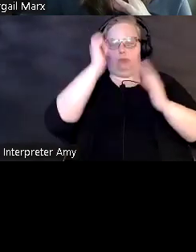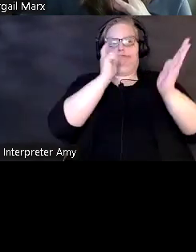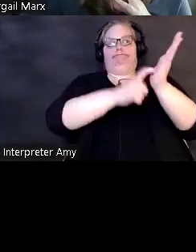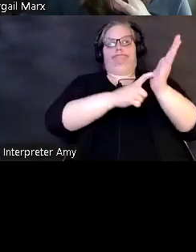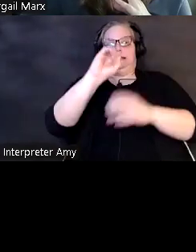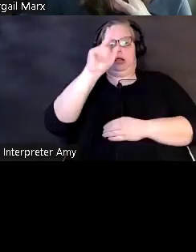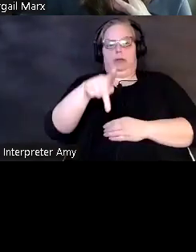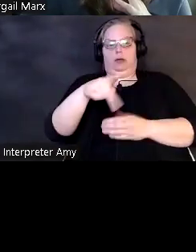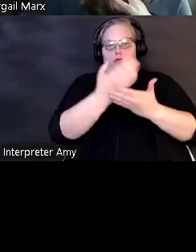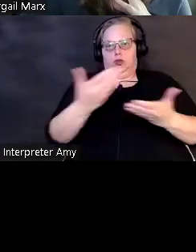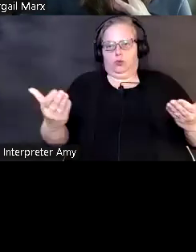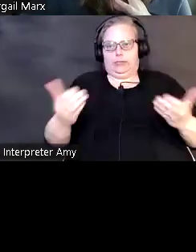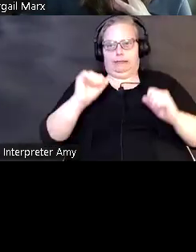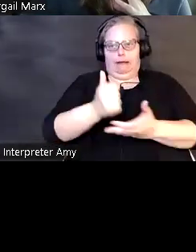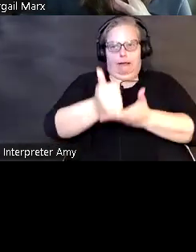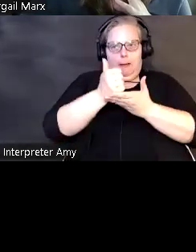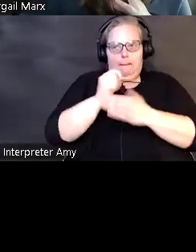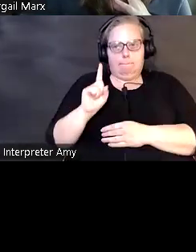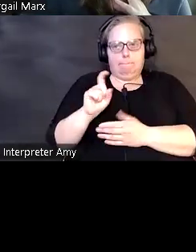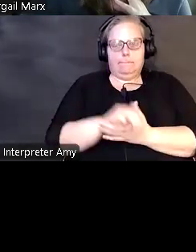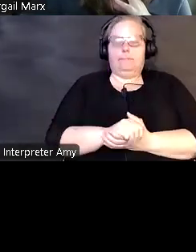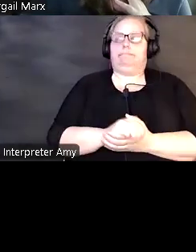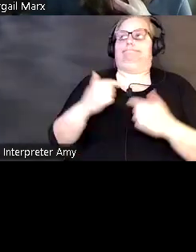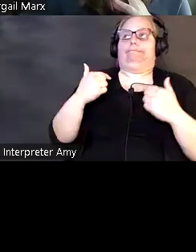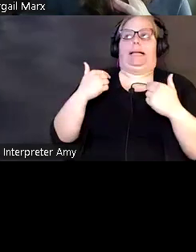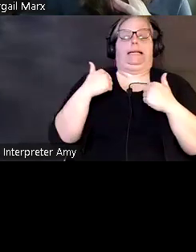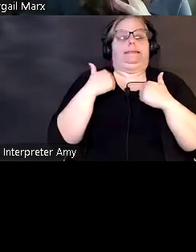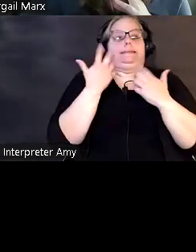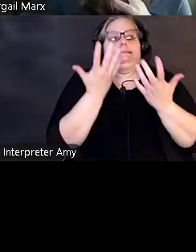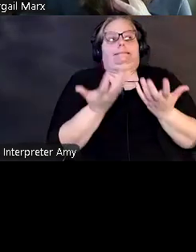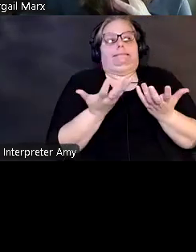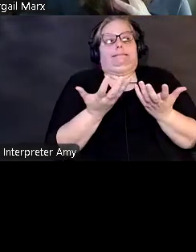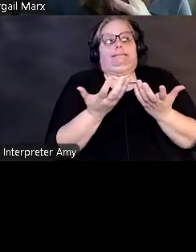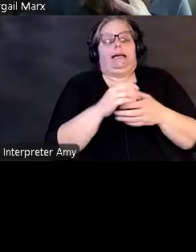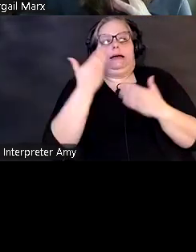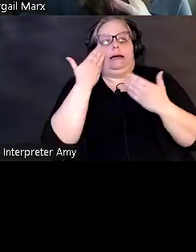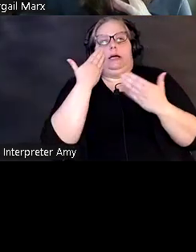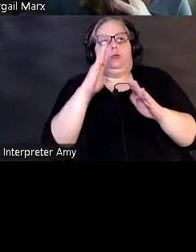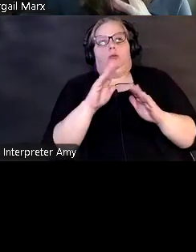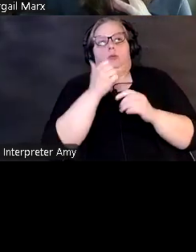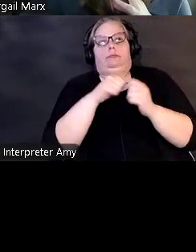that might be of assistance? I don't know of any specifically.